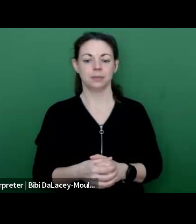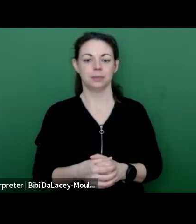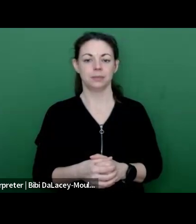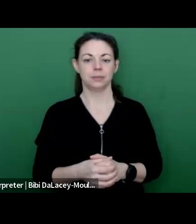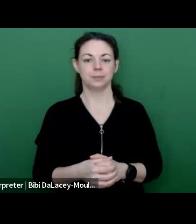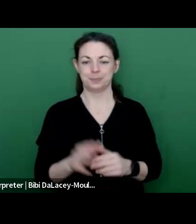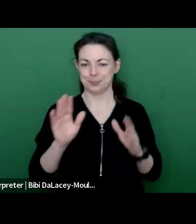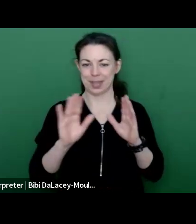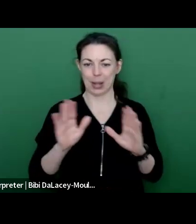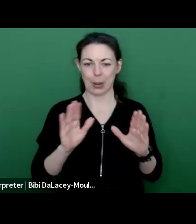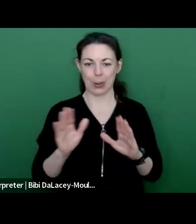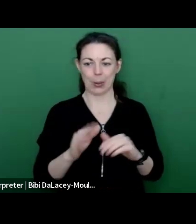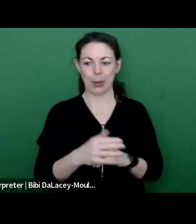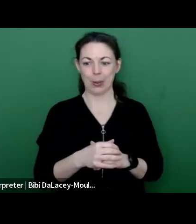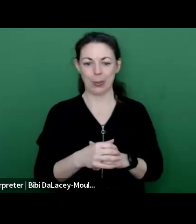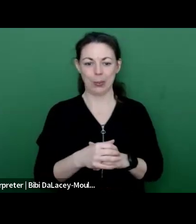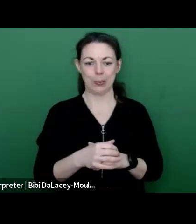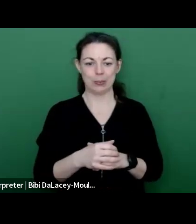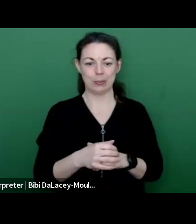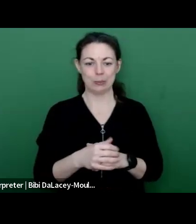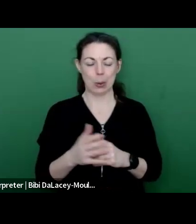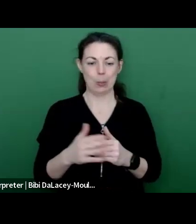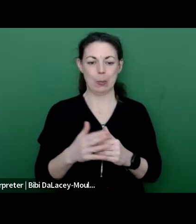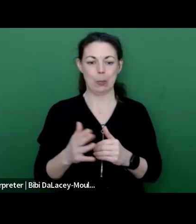Hello. I think more and more people are joining, so I'll just still give it a few minutes.